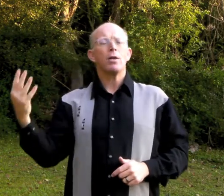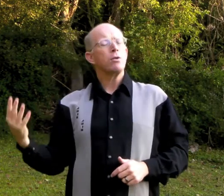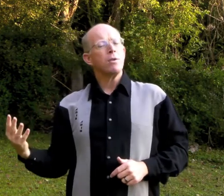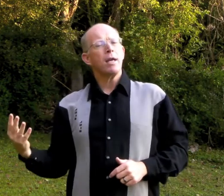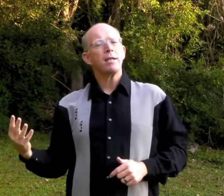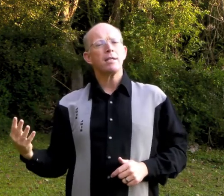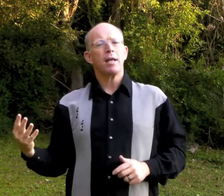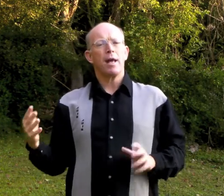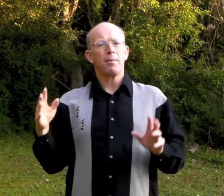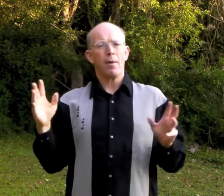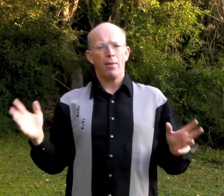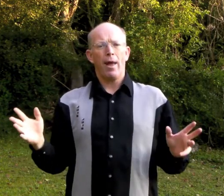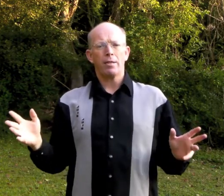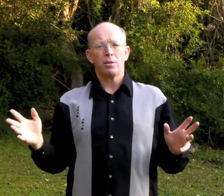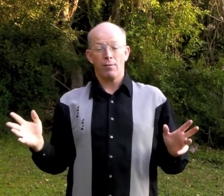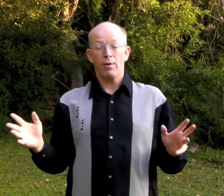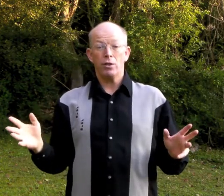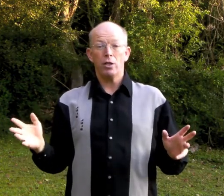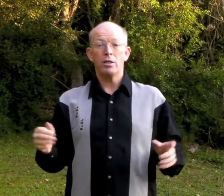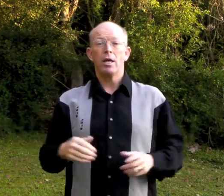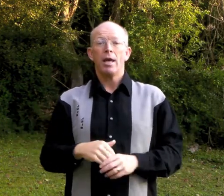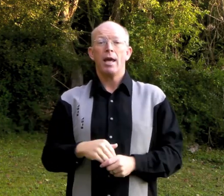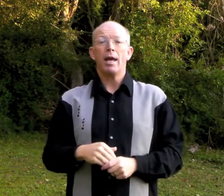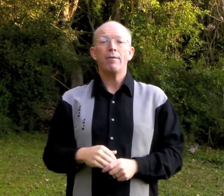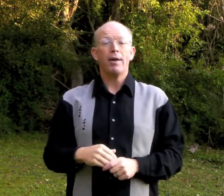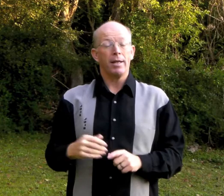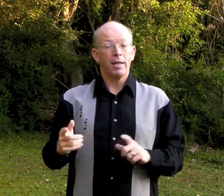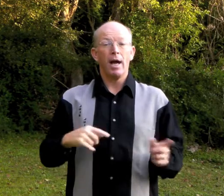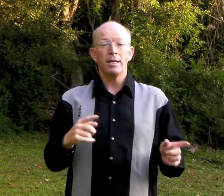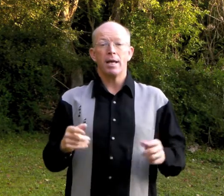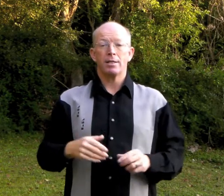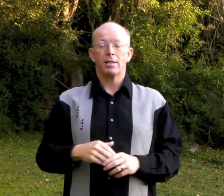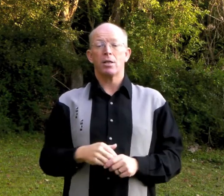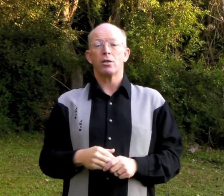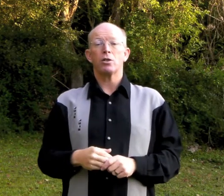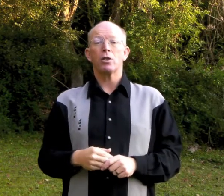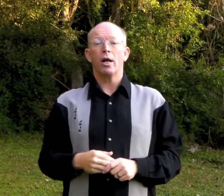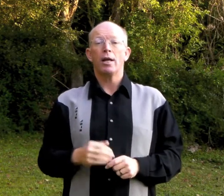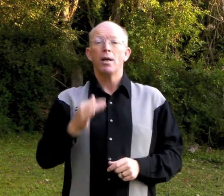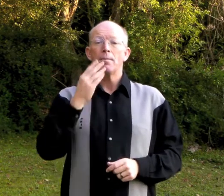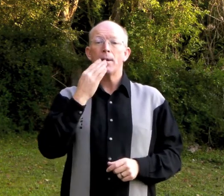You can do this and that it is sufficient if in context it is understood.